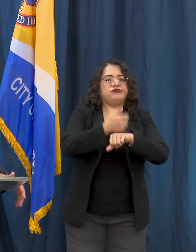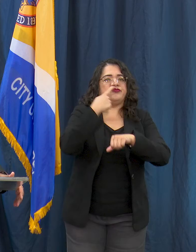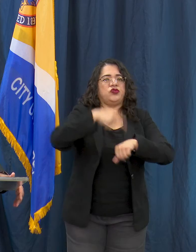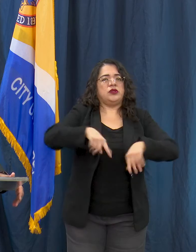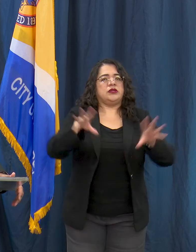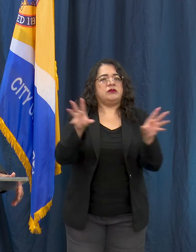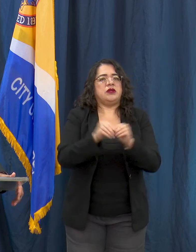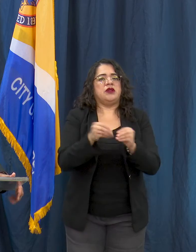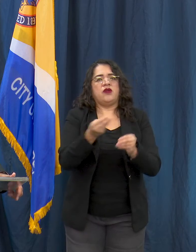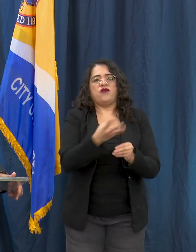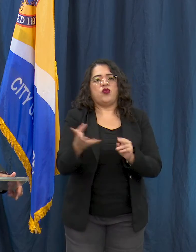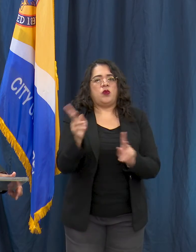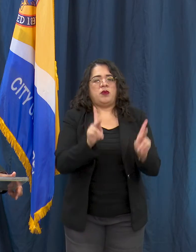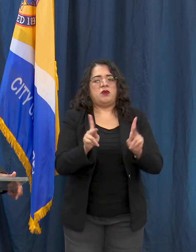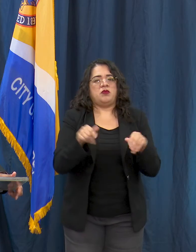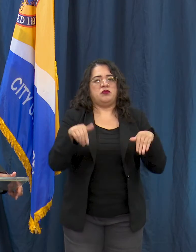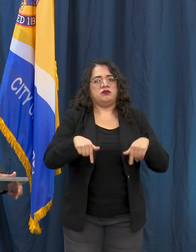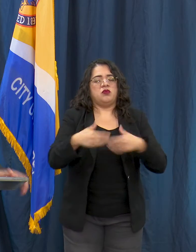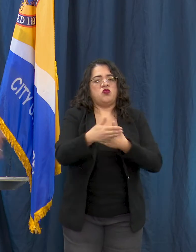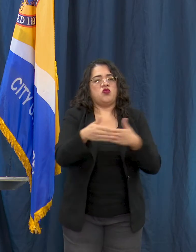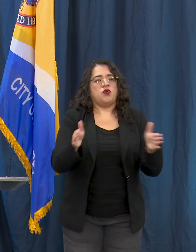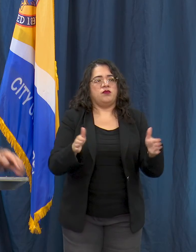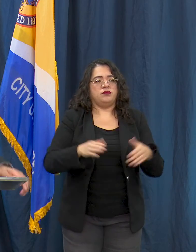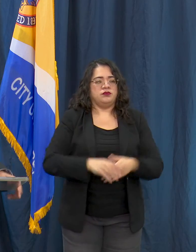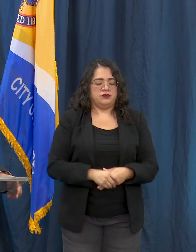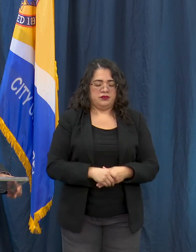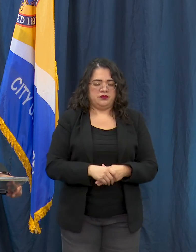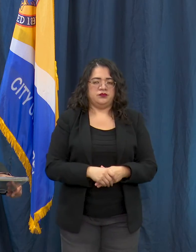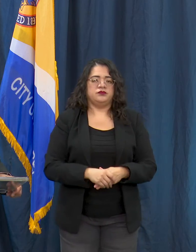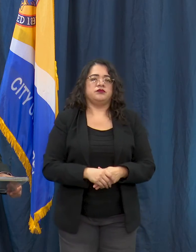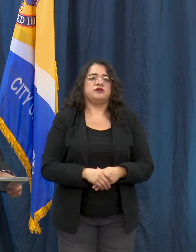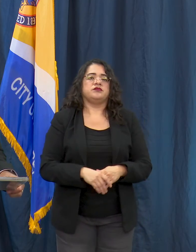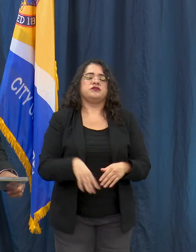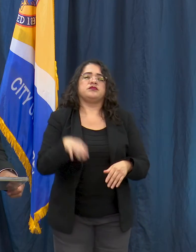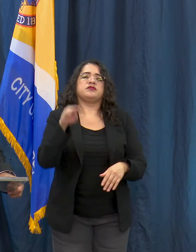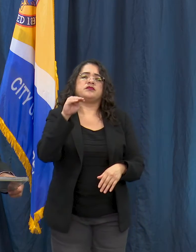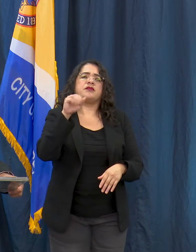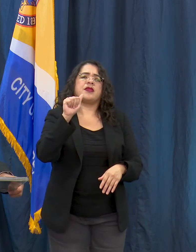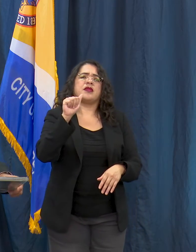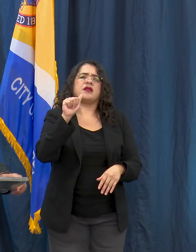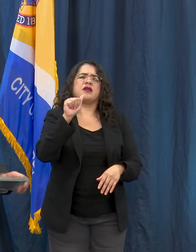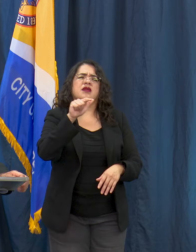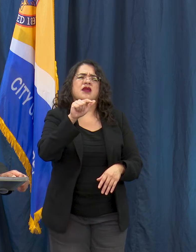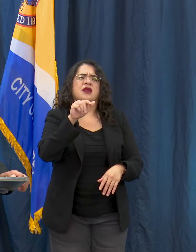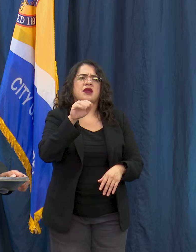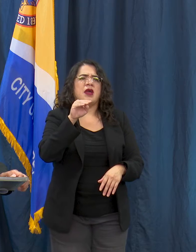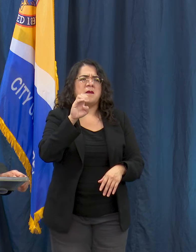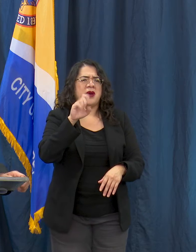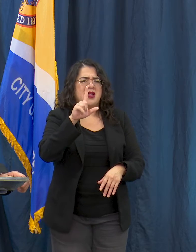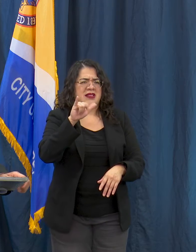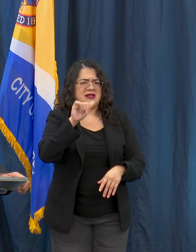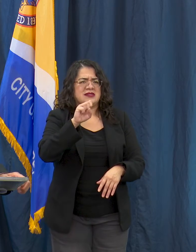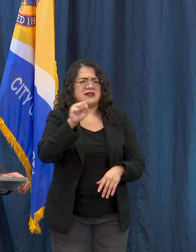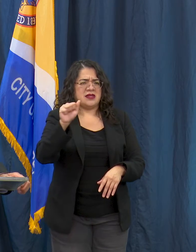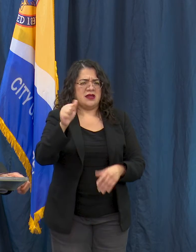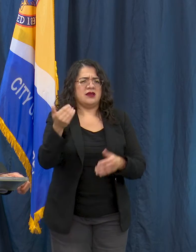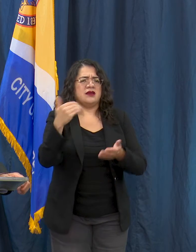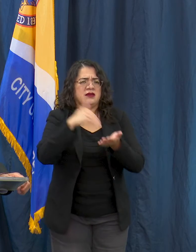in this room. Next question. Mayor, the next question will come from Melissa Evans again from The Post, go ahead Melissa.